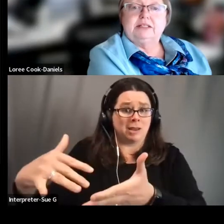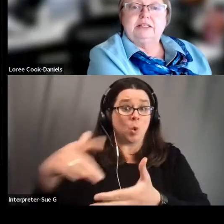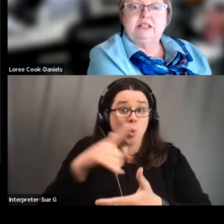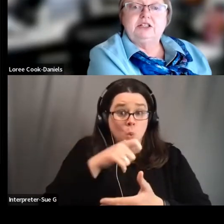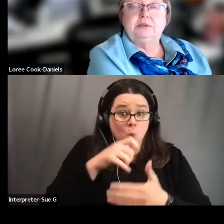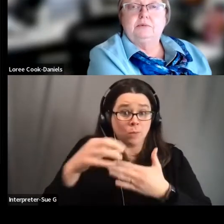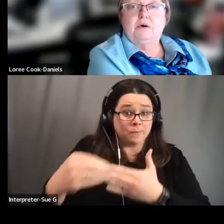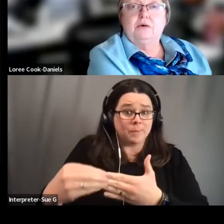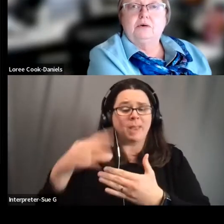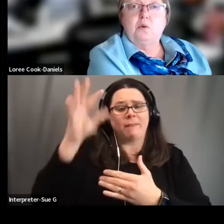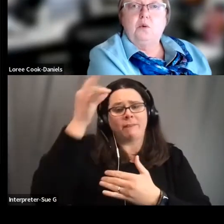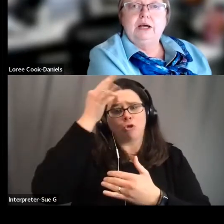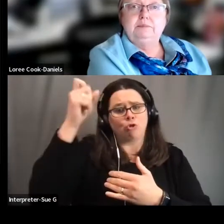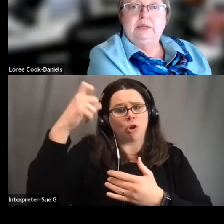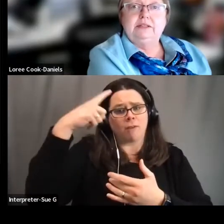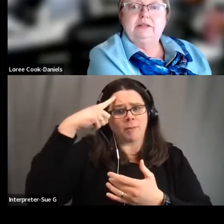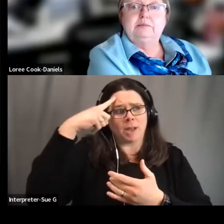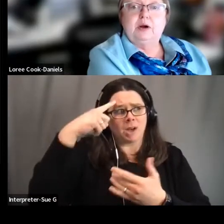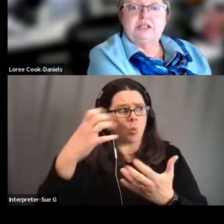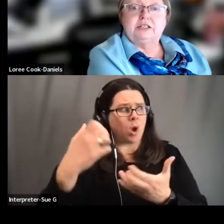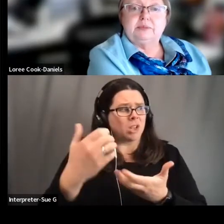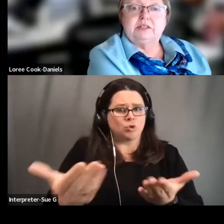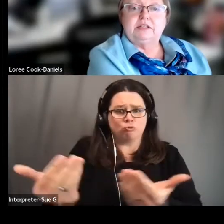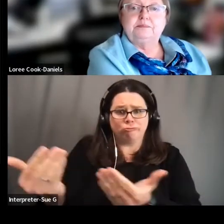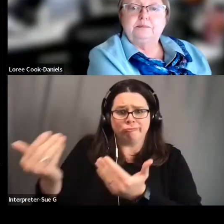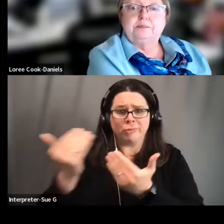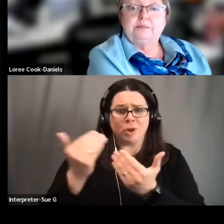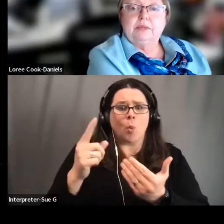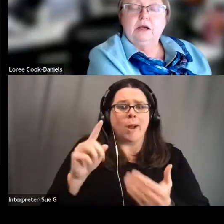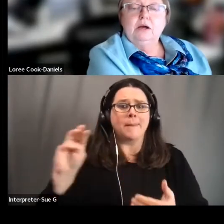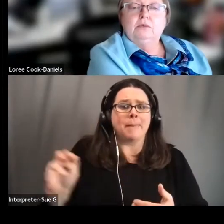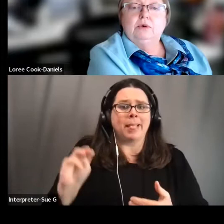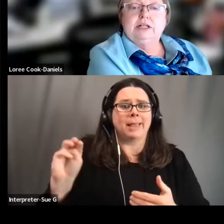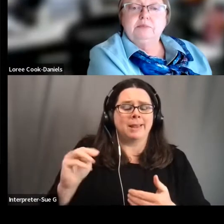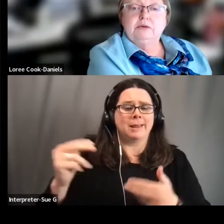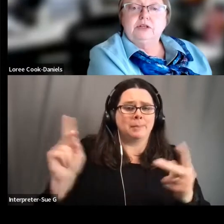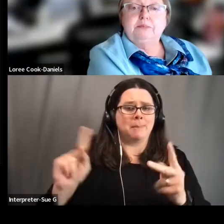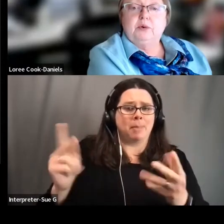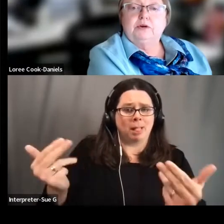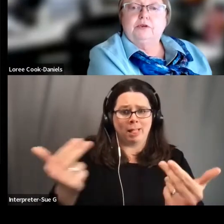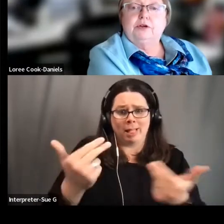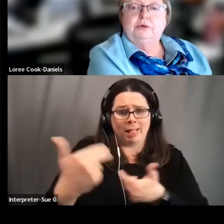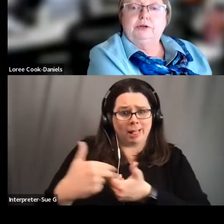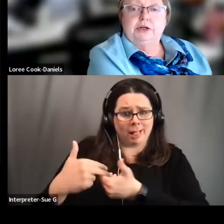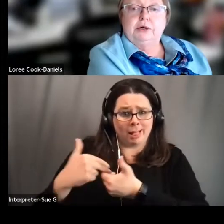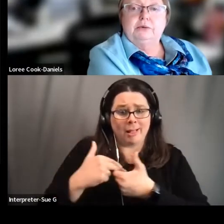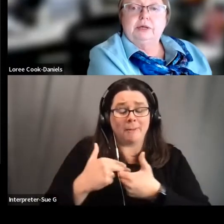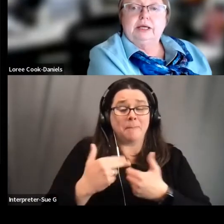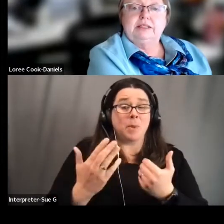that seeks to enroll one million participants. What is most important for you to know